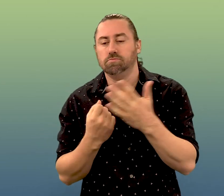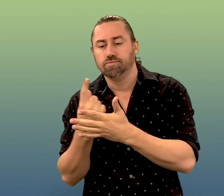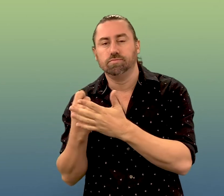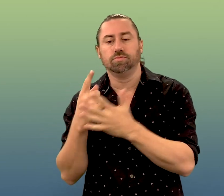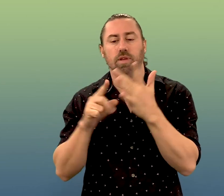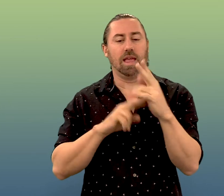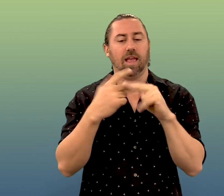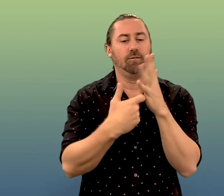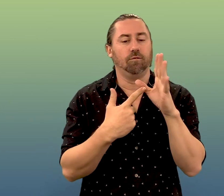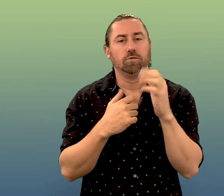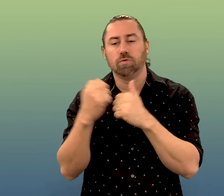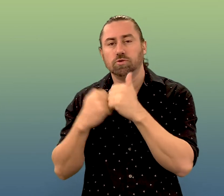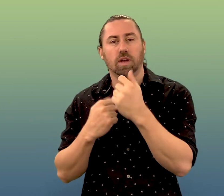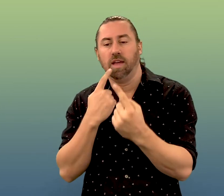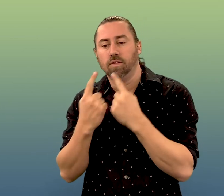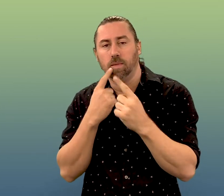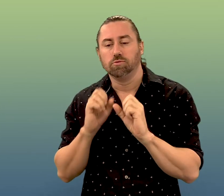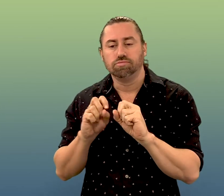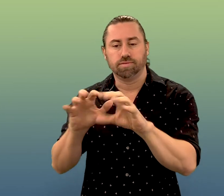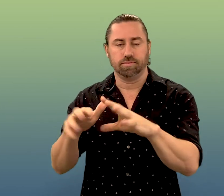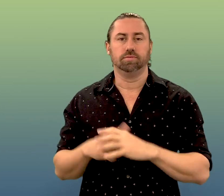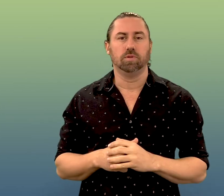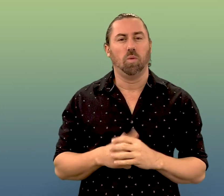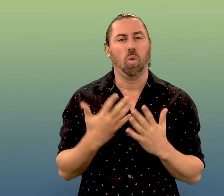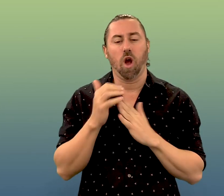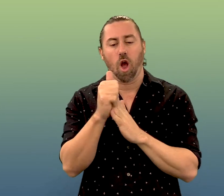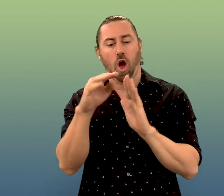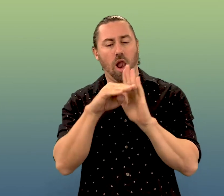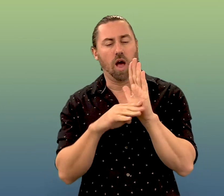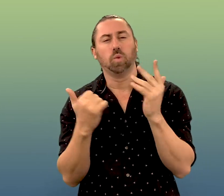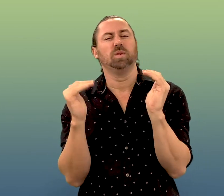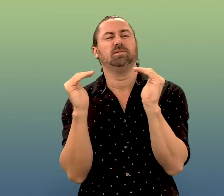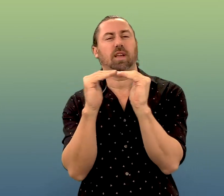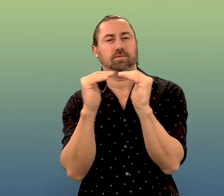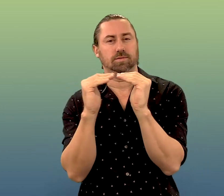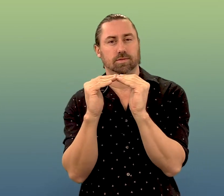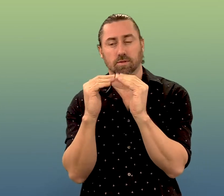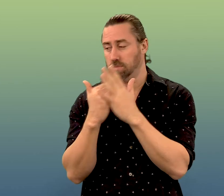information and infrastructure, delivery guidelines/standards